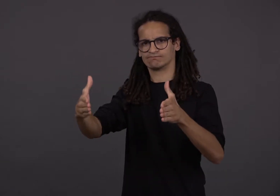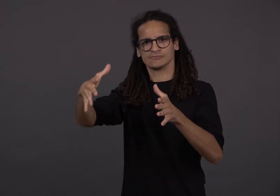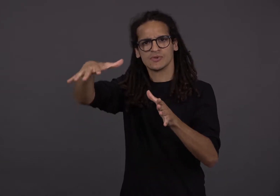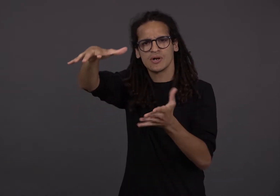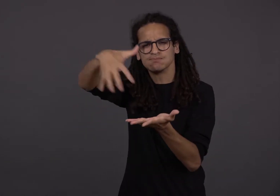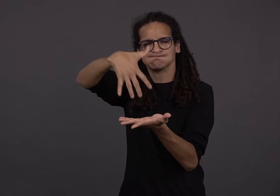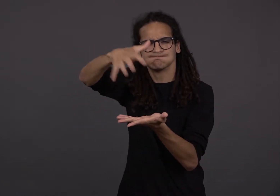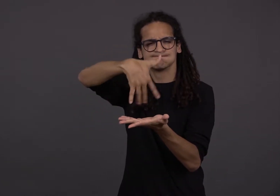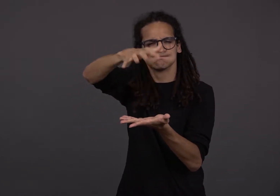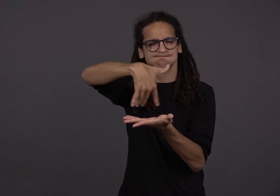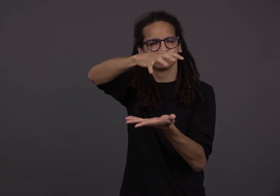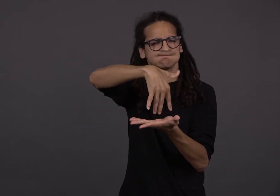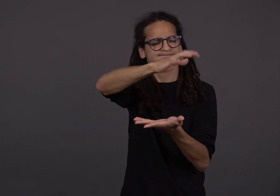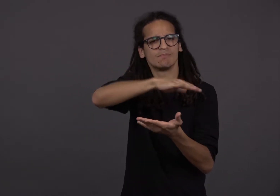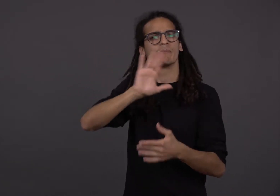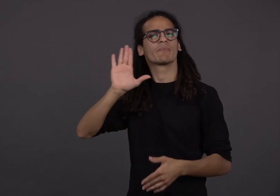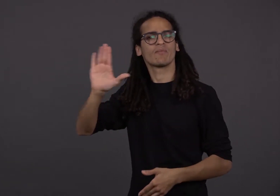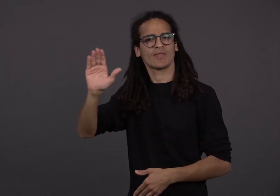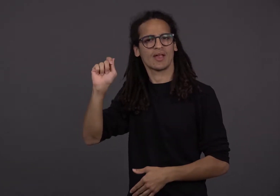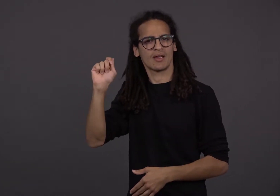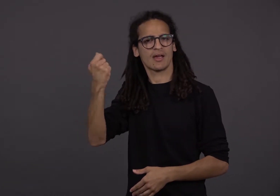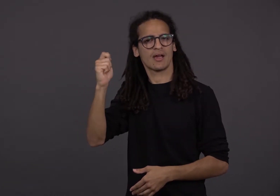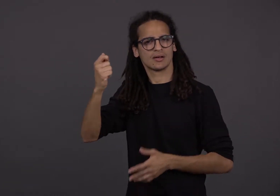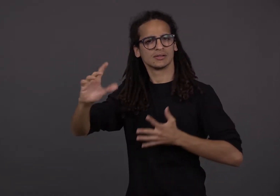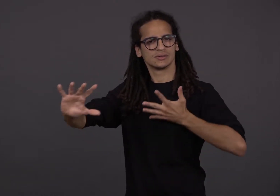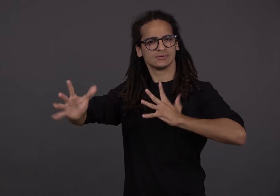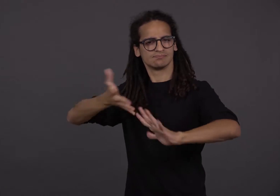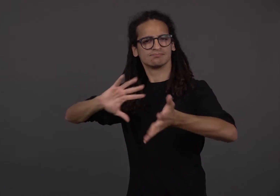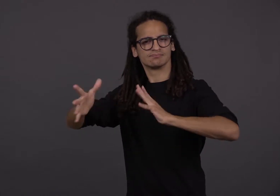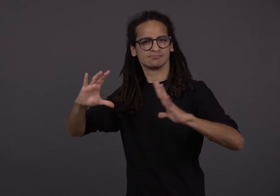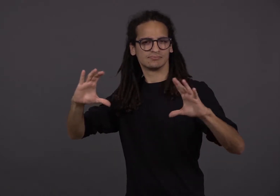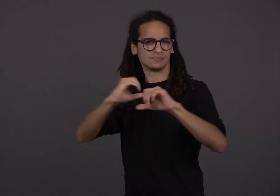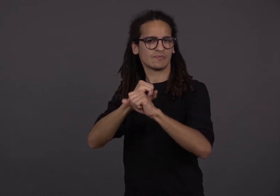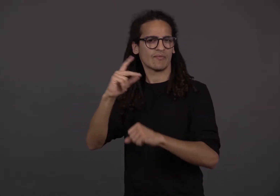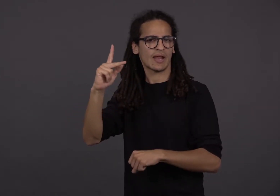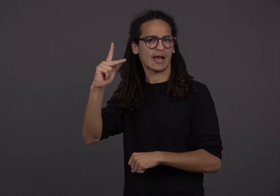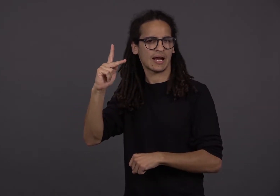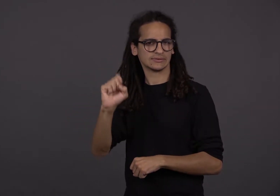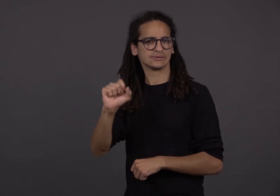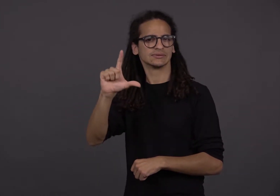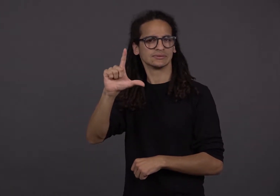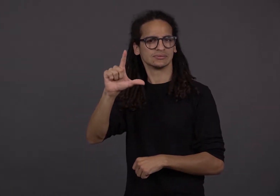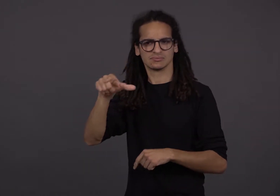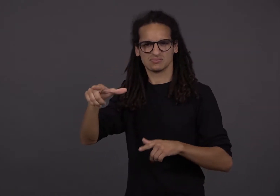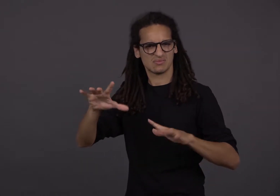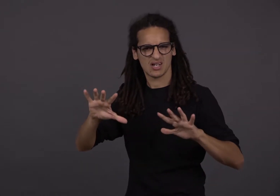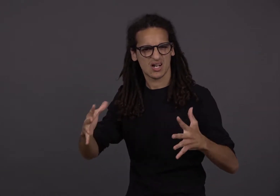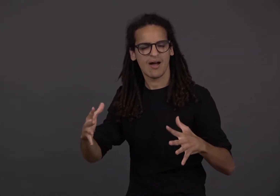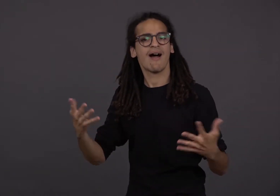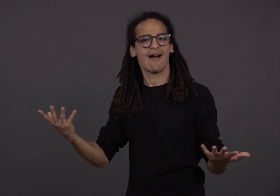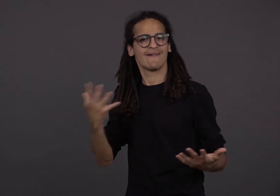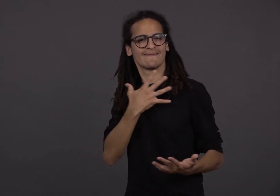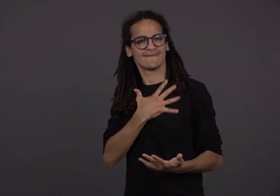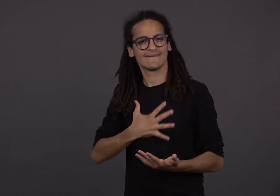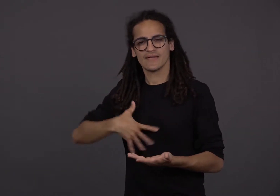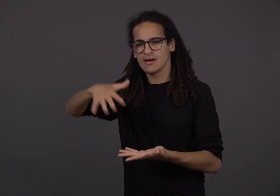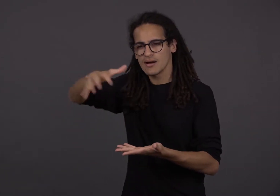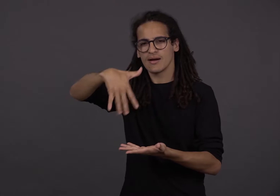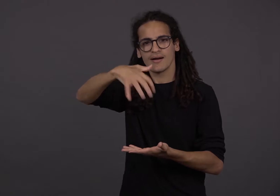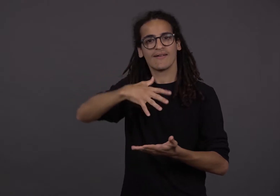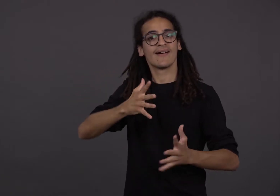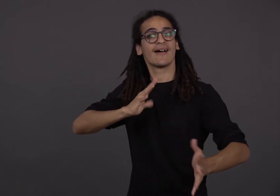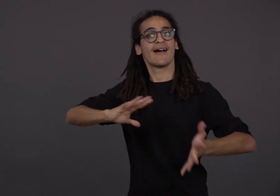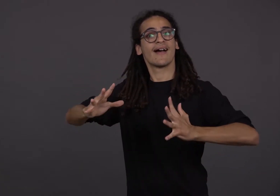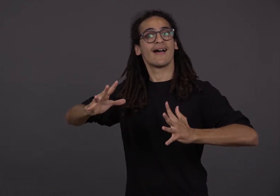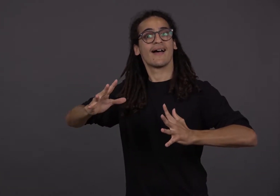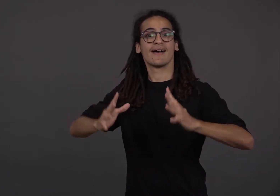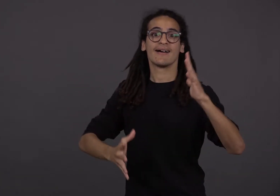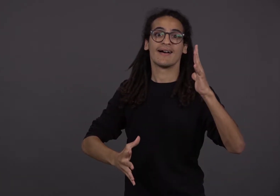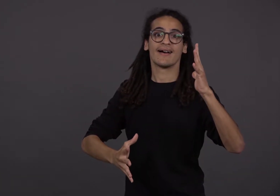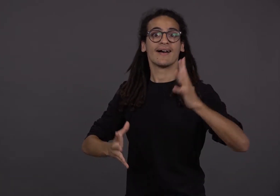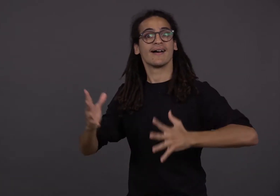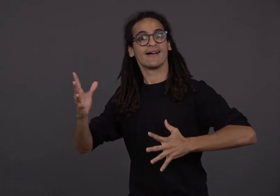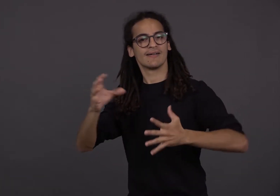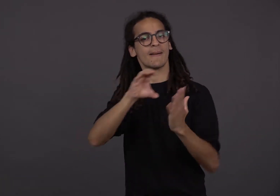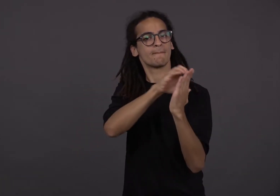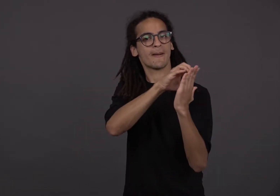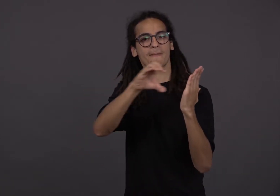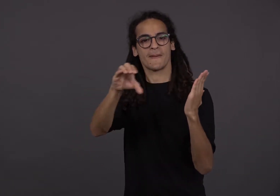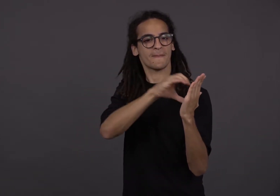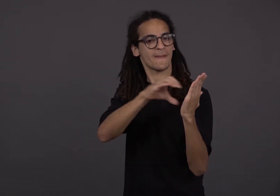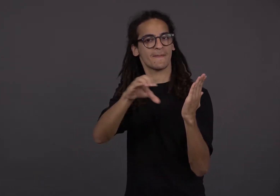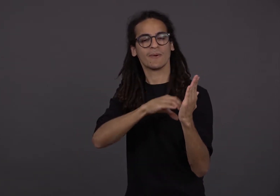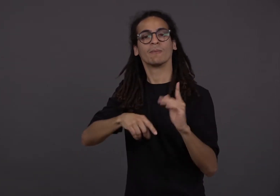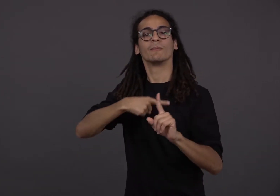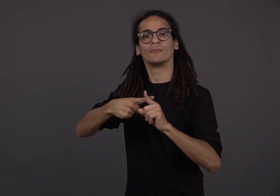will establish a local studio to document Kenyan Sign Language (KSL) through a visual glossary